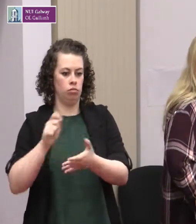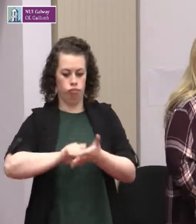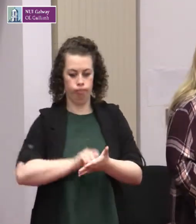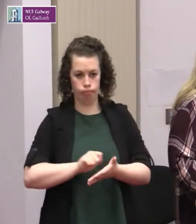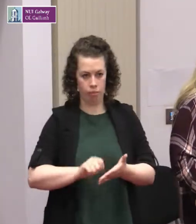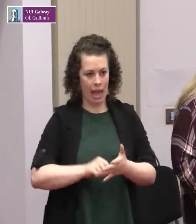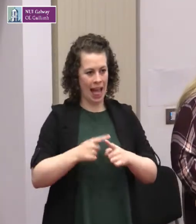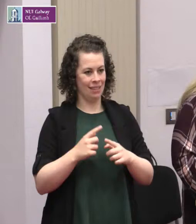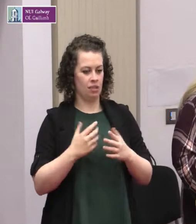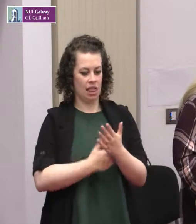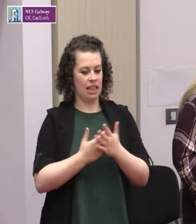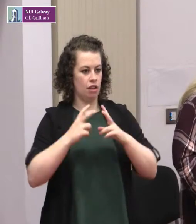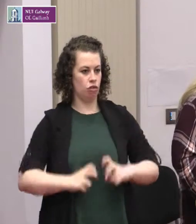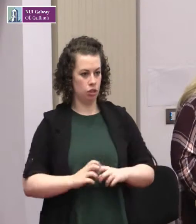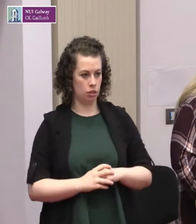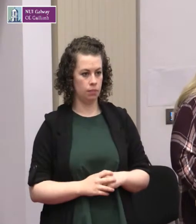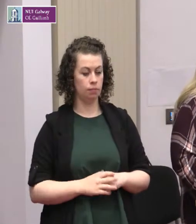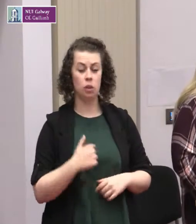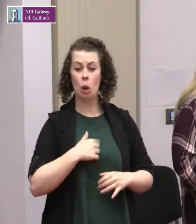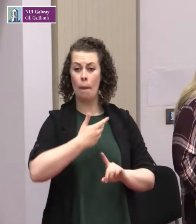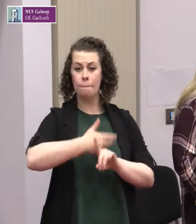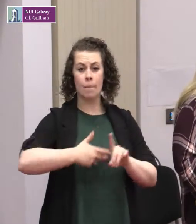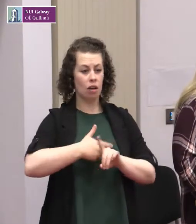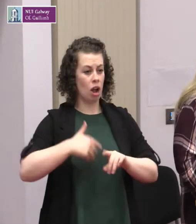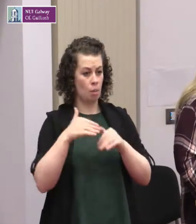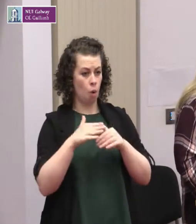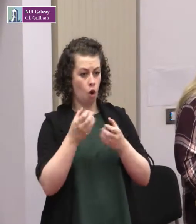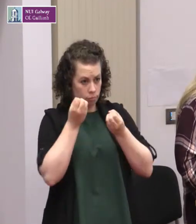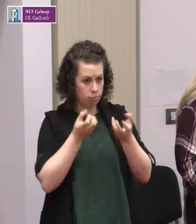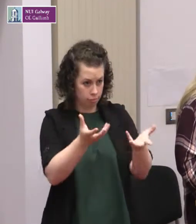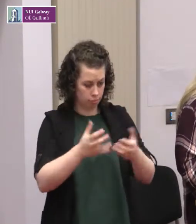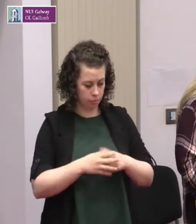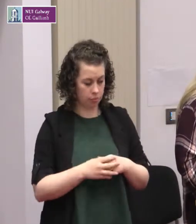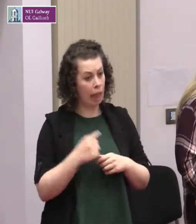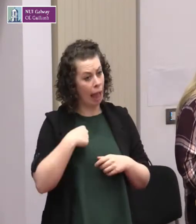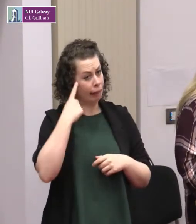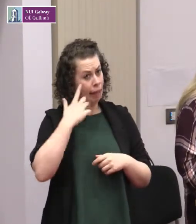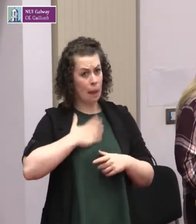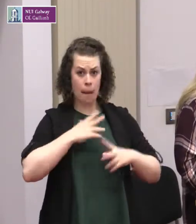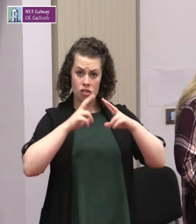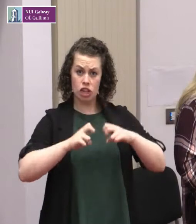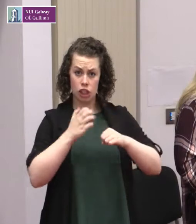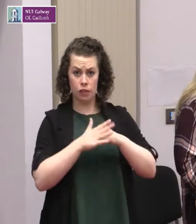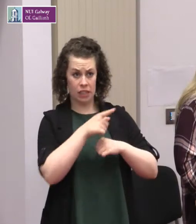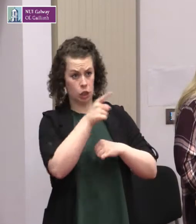A little bit of background from my research, which I think is relevant for today.